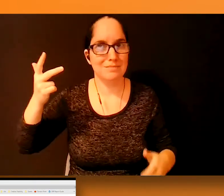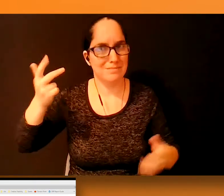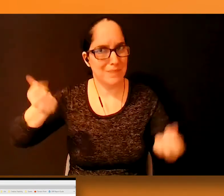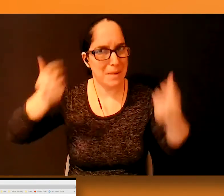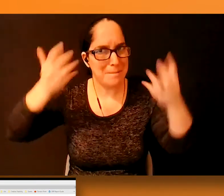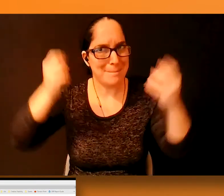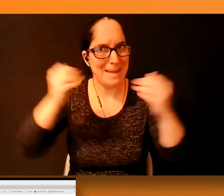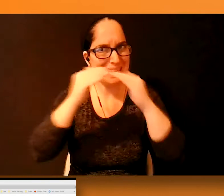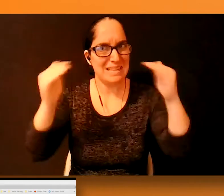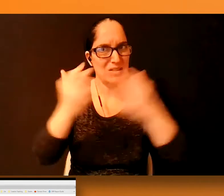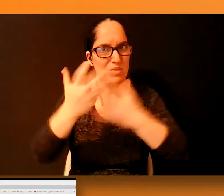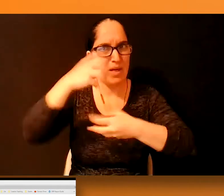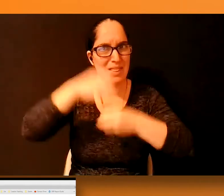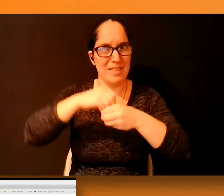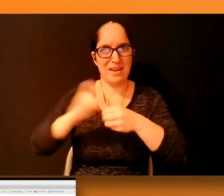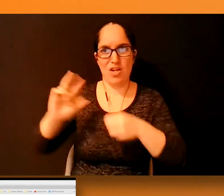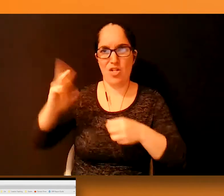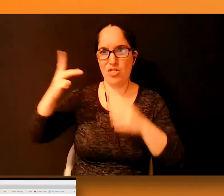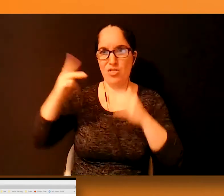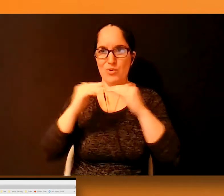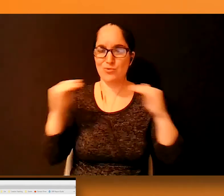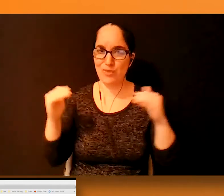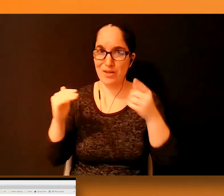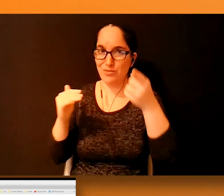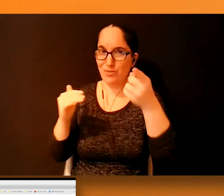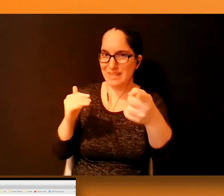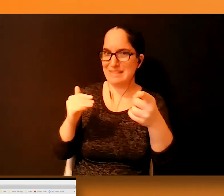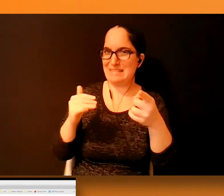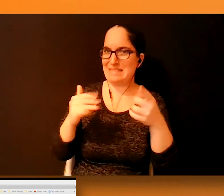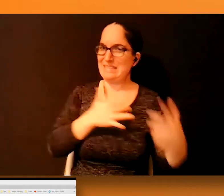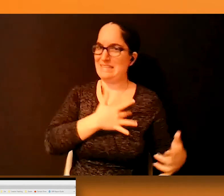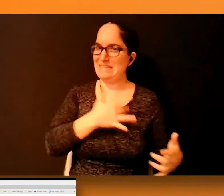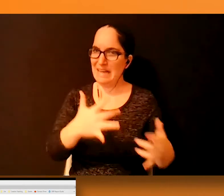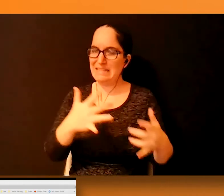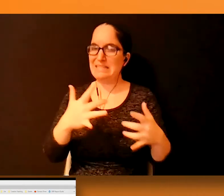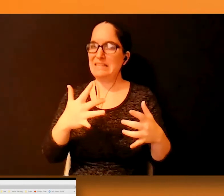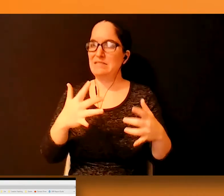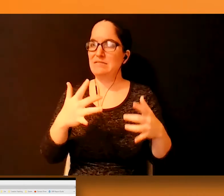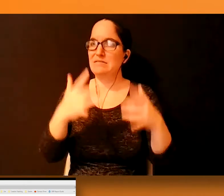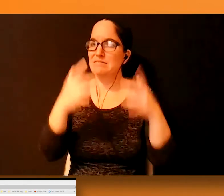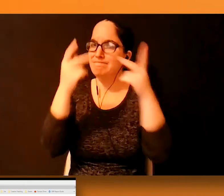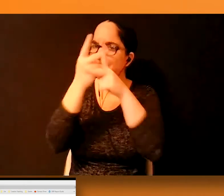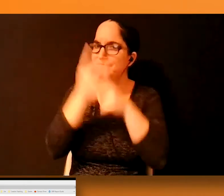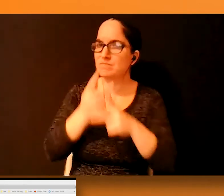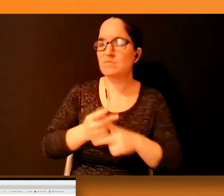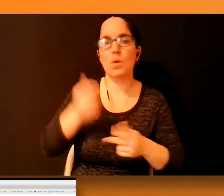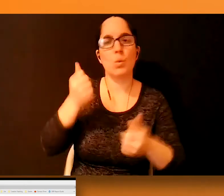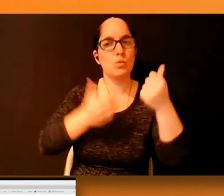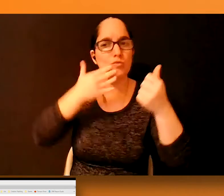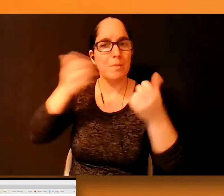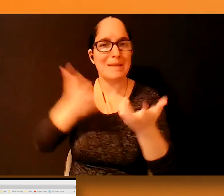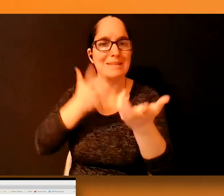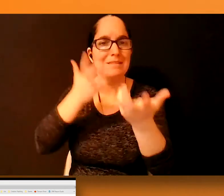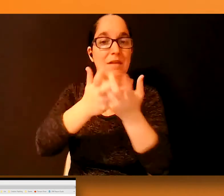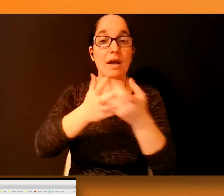oh, they're at third grade, but third grade has many Lexile levels within it. So, it's just a more sensitive measure. But you can also look up charts